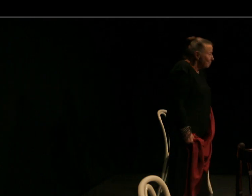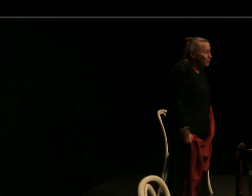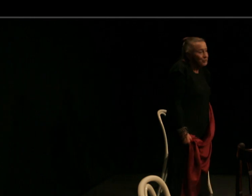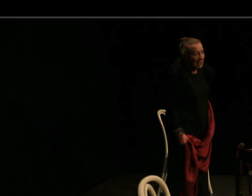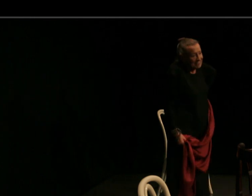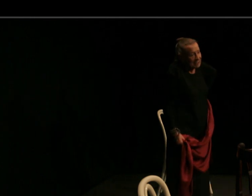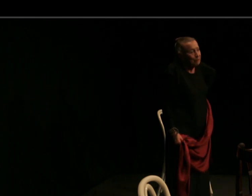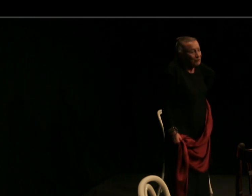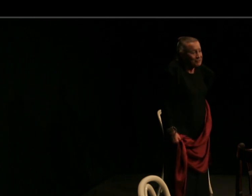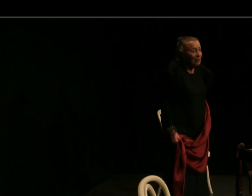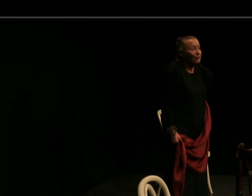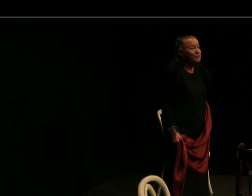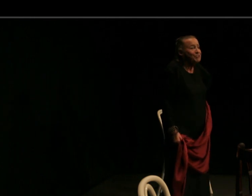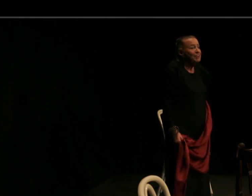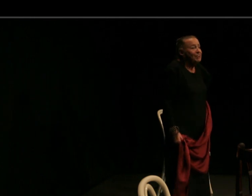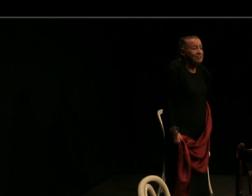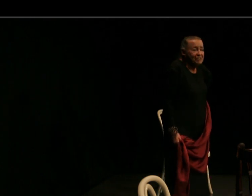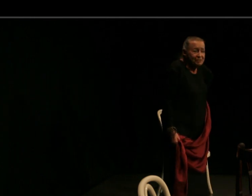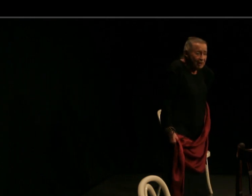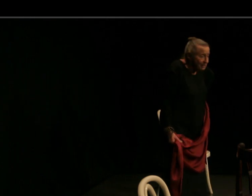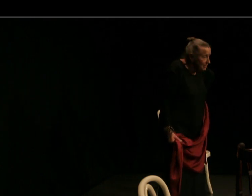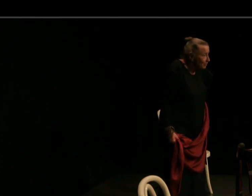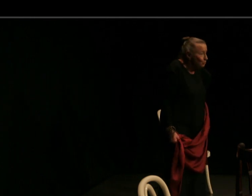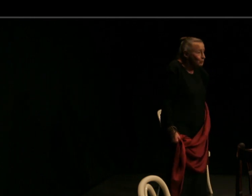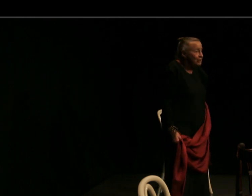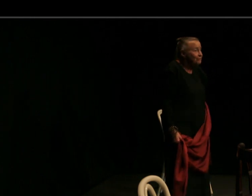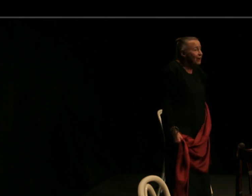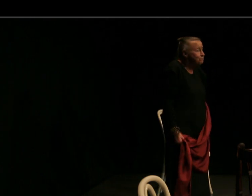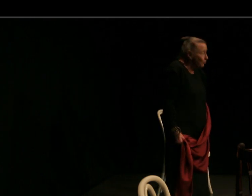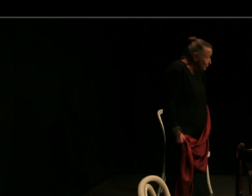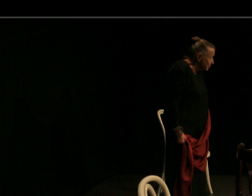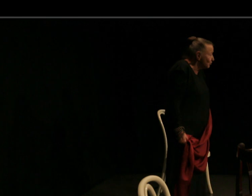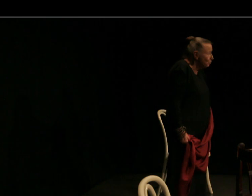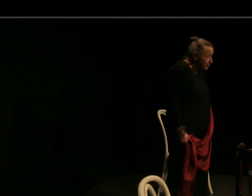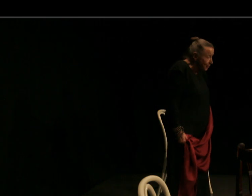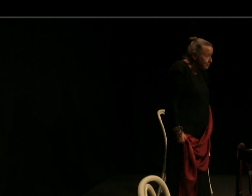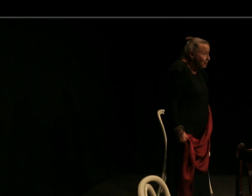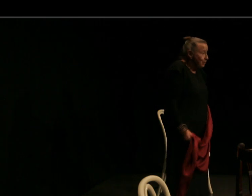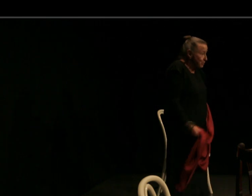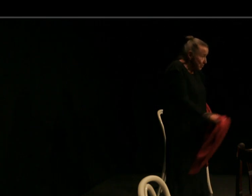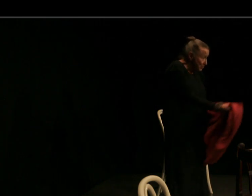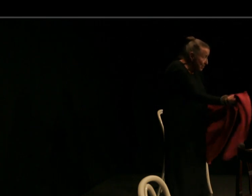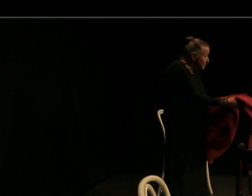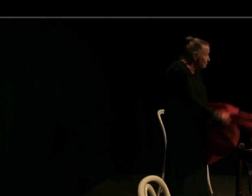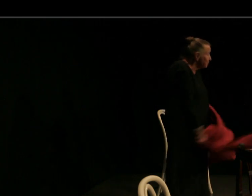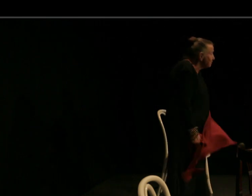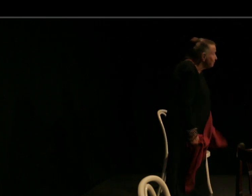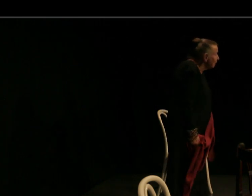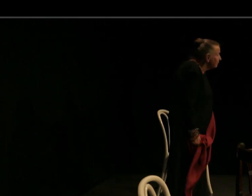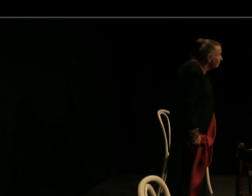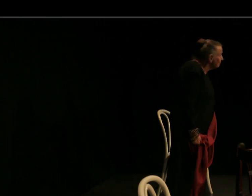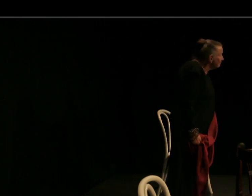For Polish gentry, terribly conflictive and scrappy as they are, are not vindictive.